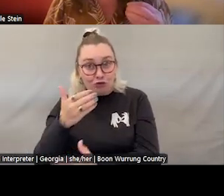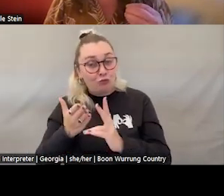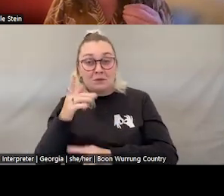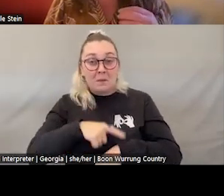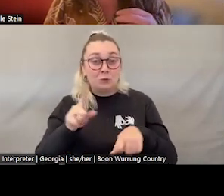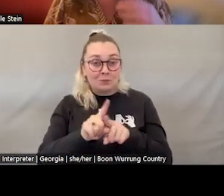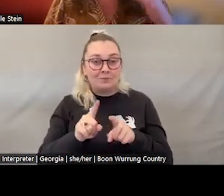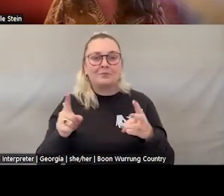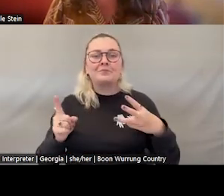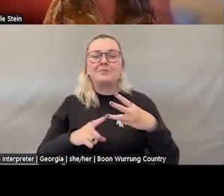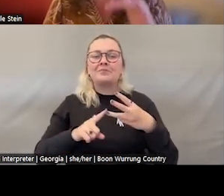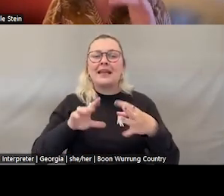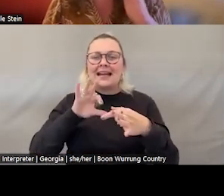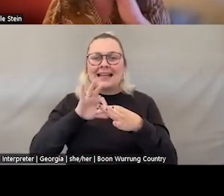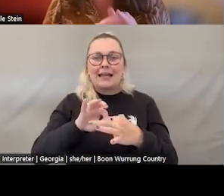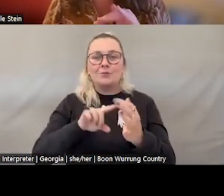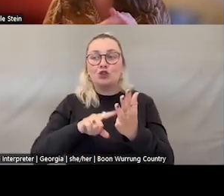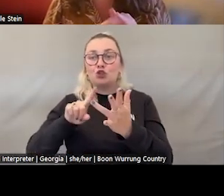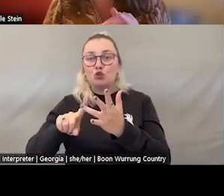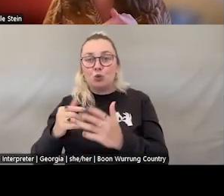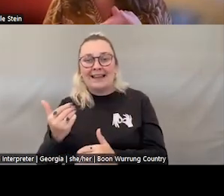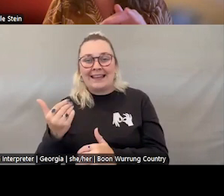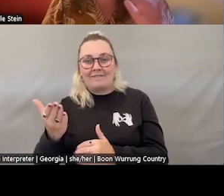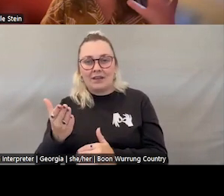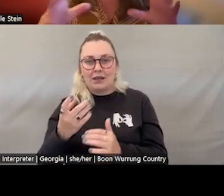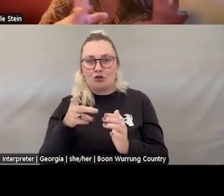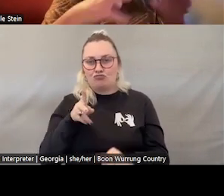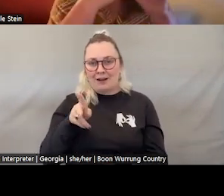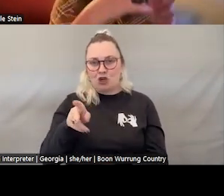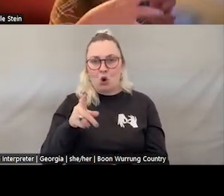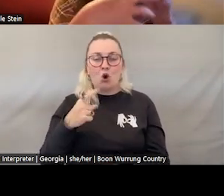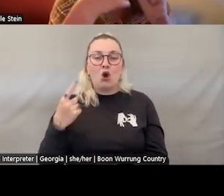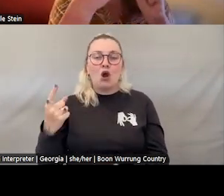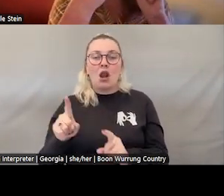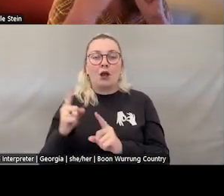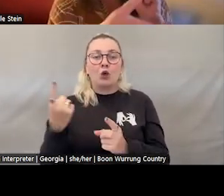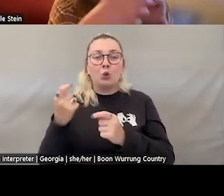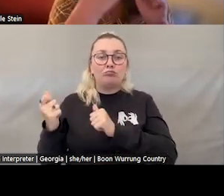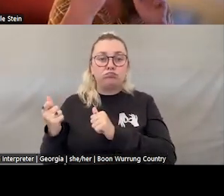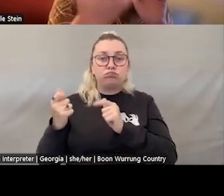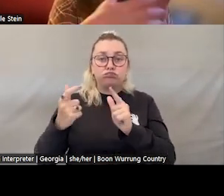What is the engagement to giving ratio. It was attending frequently,